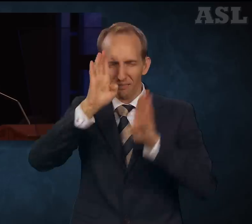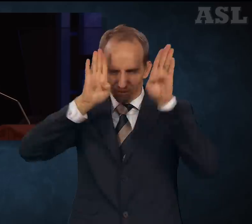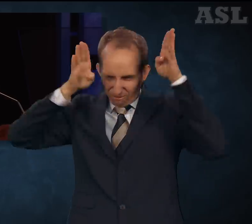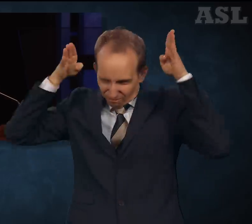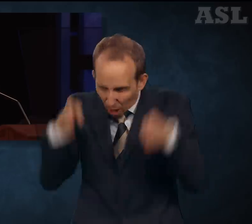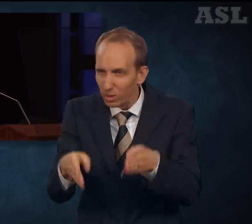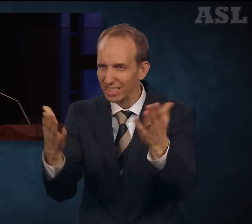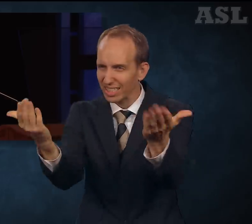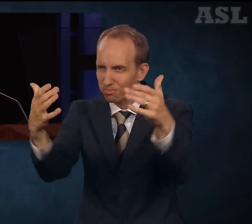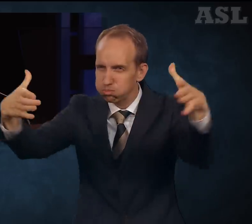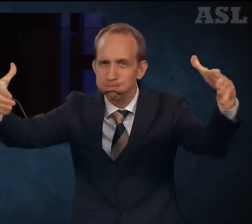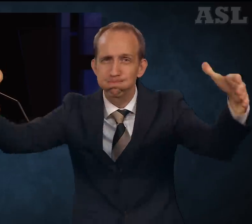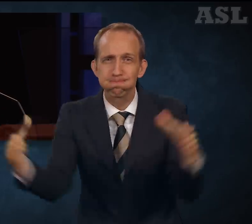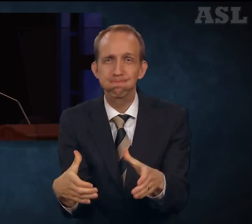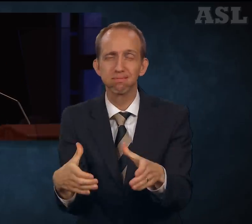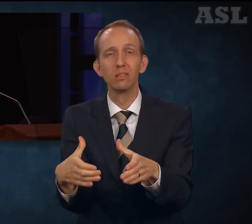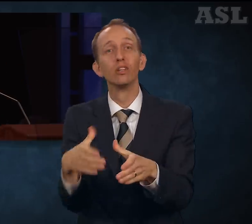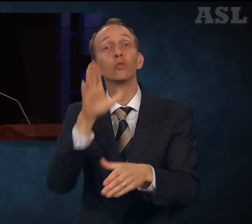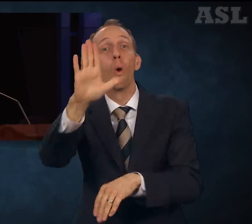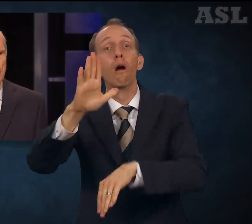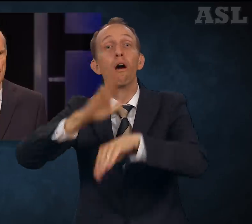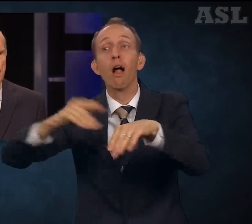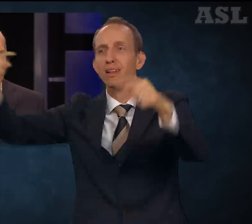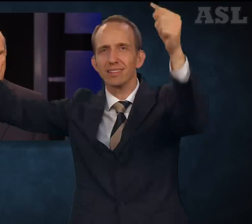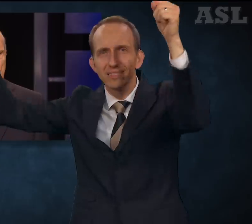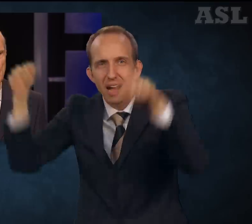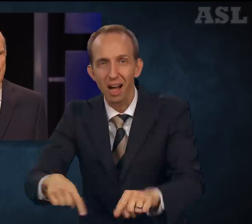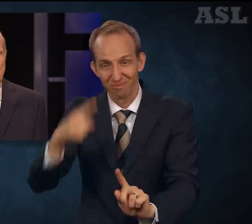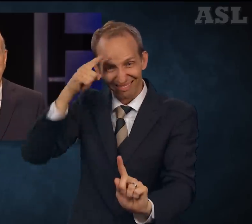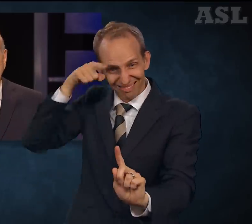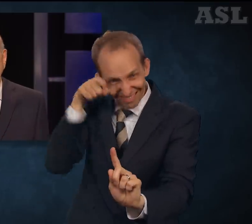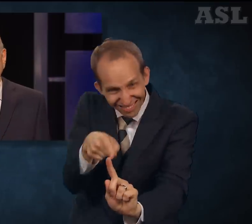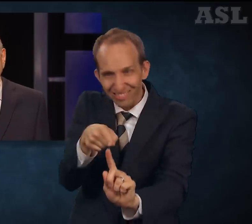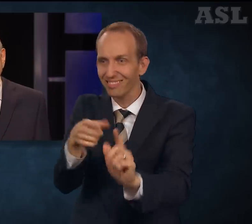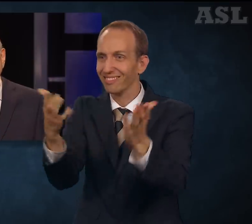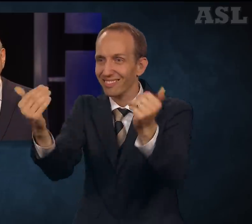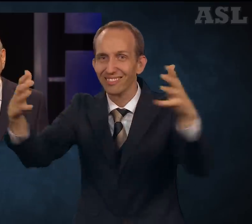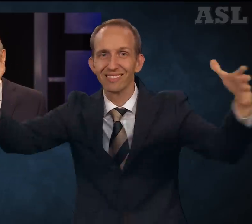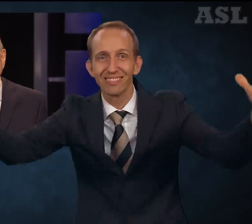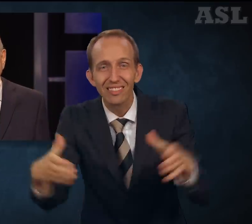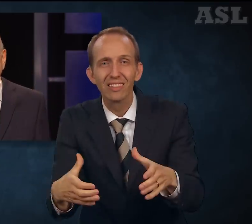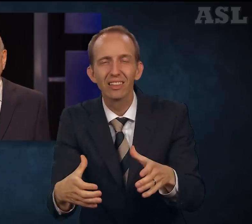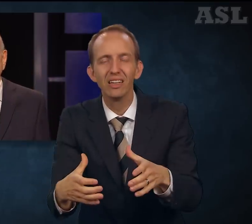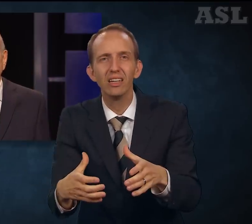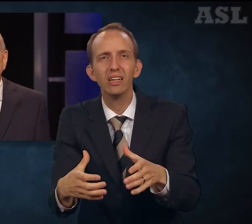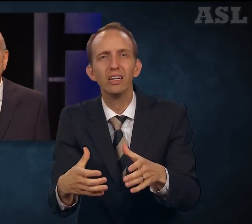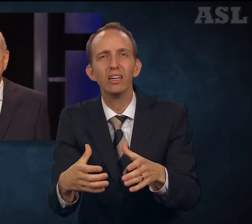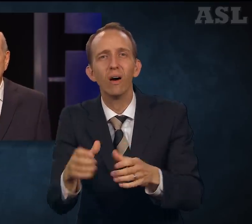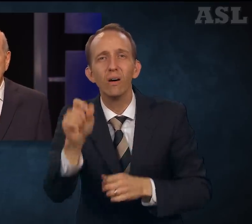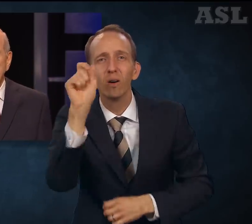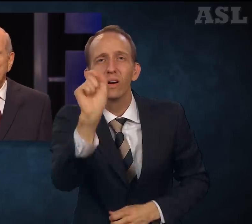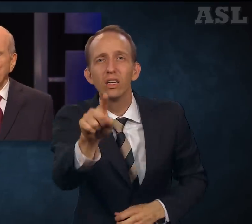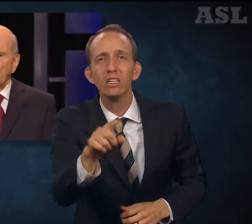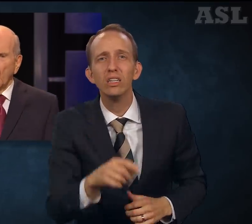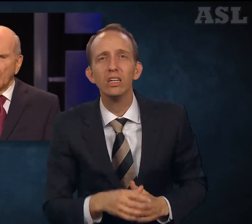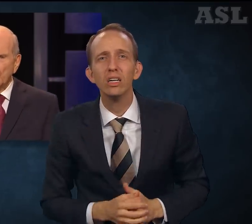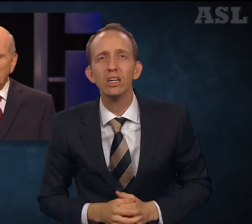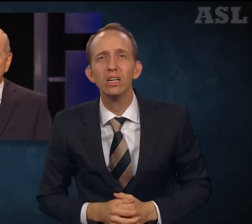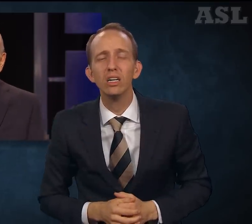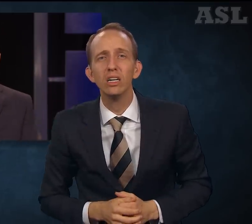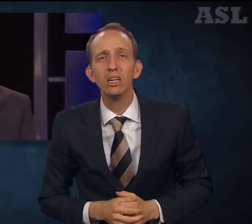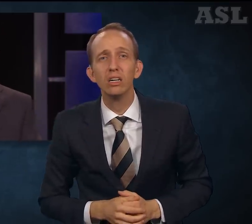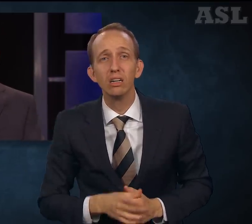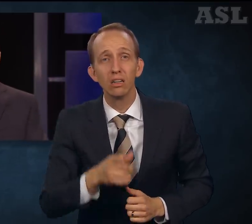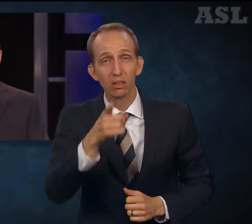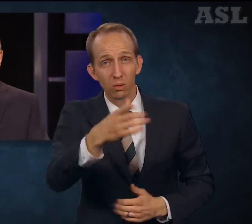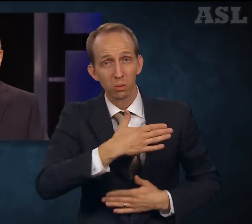THIS IS THE MISSION FOR WHICH